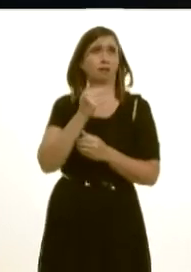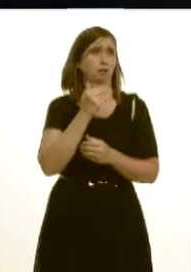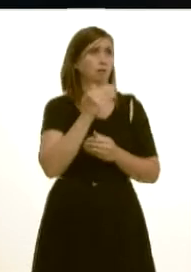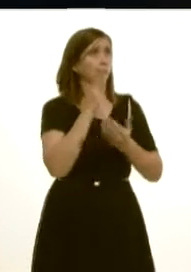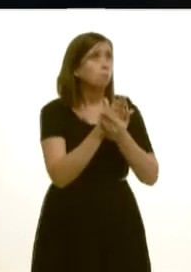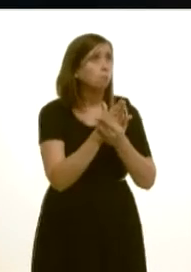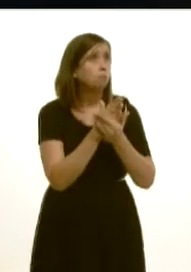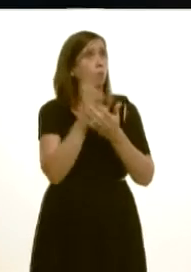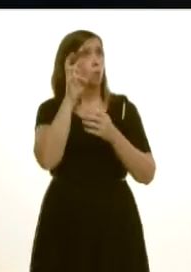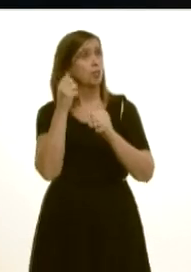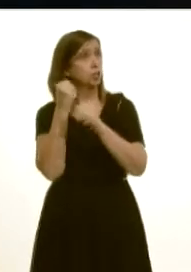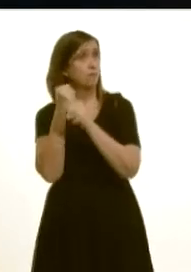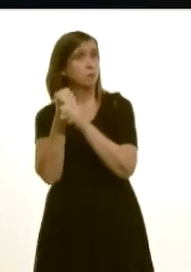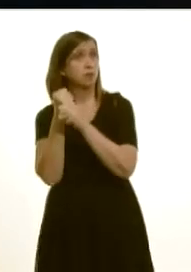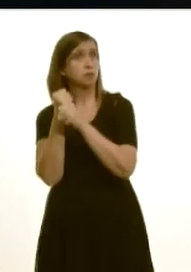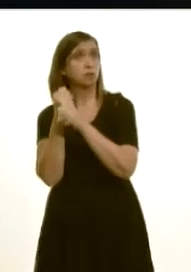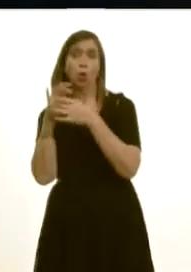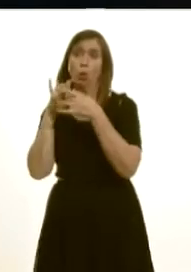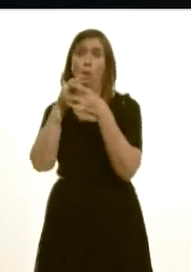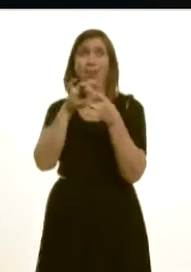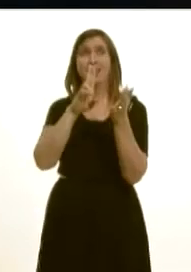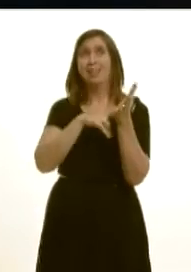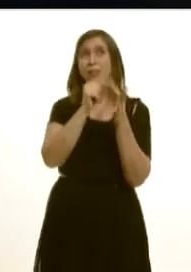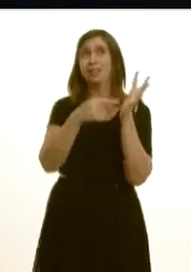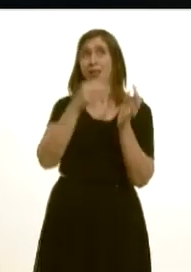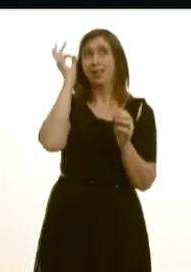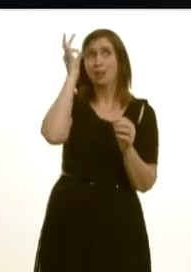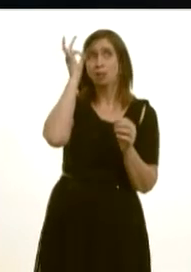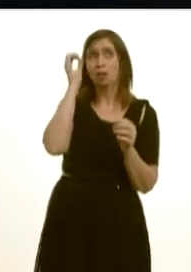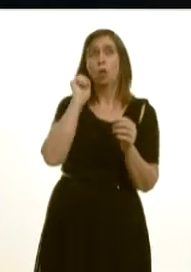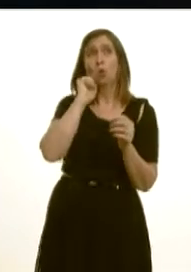Government, together with Neath Port Talbot County Borough Council, will promote this